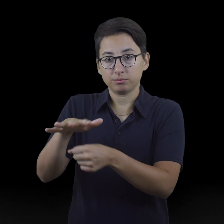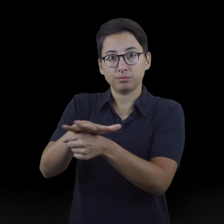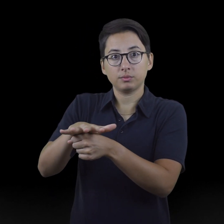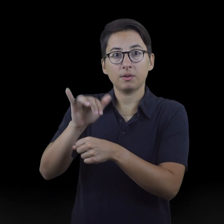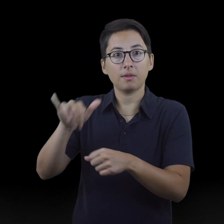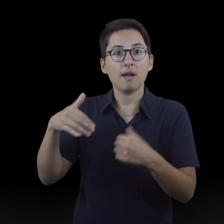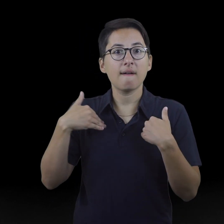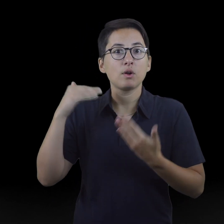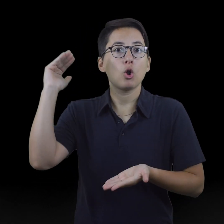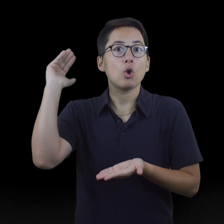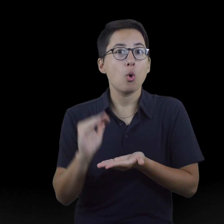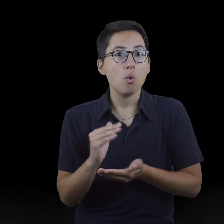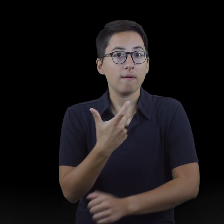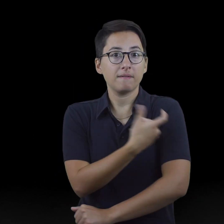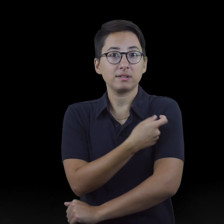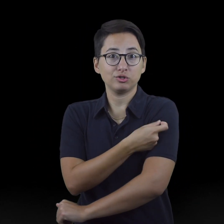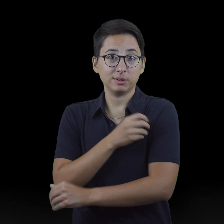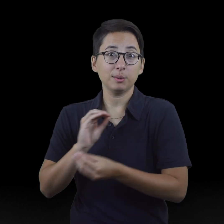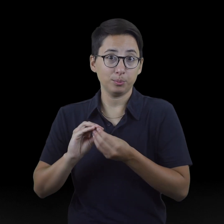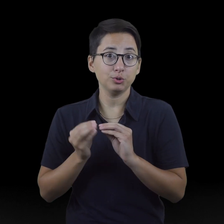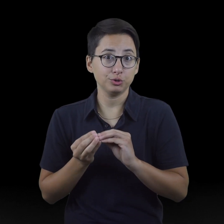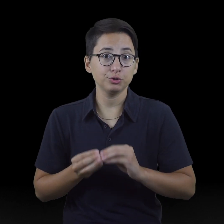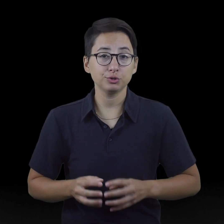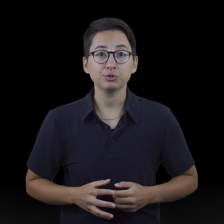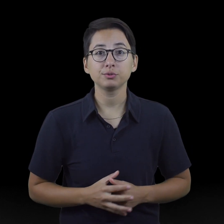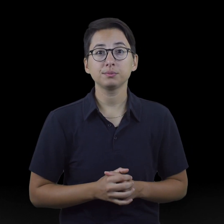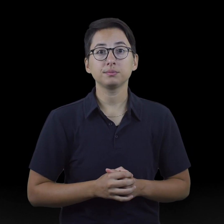Coronavirus cases and hospitalizations in the country have been on the rise,